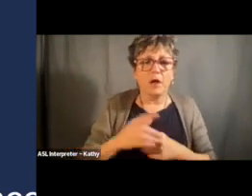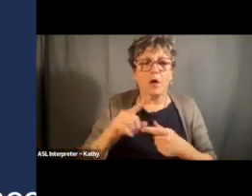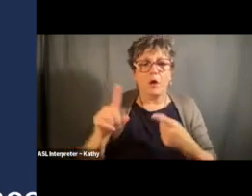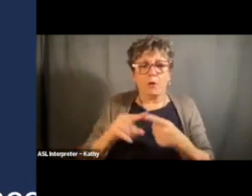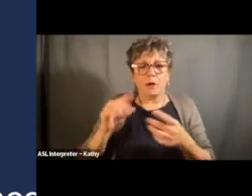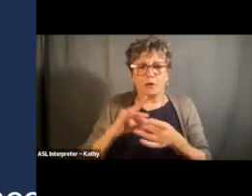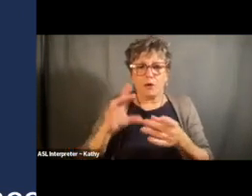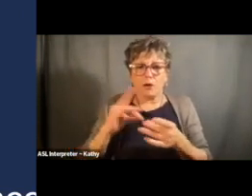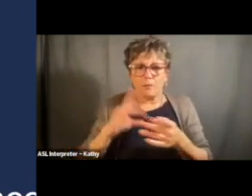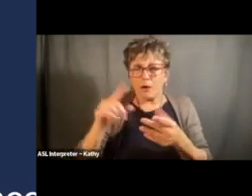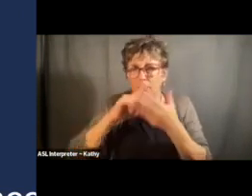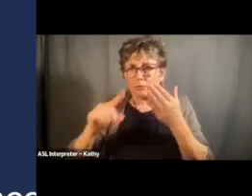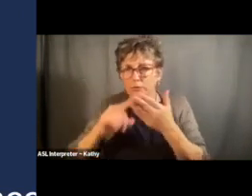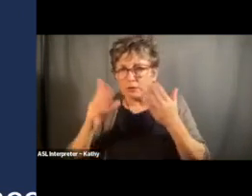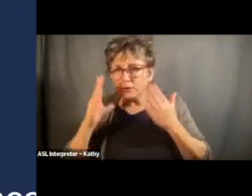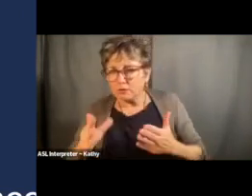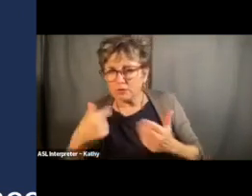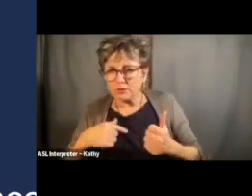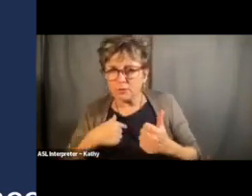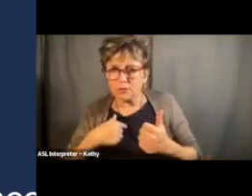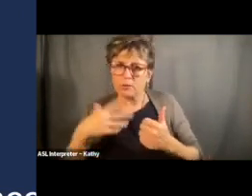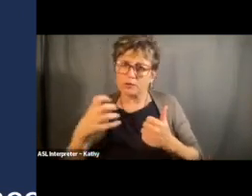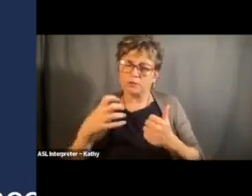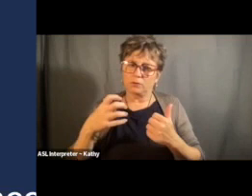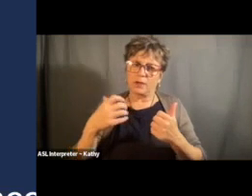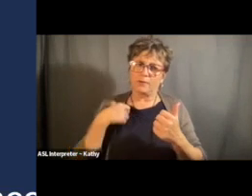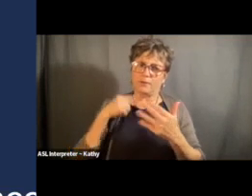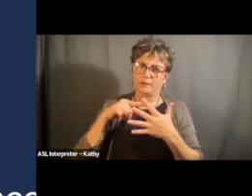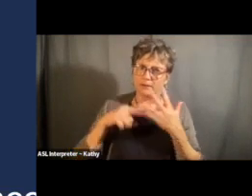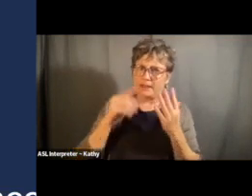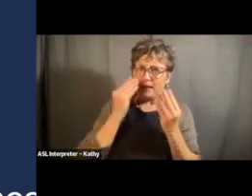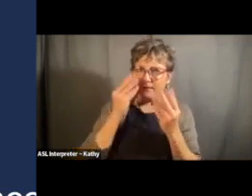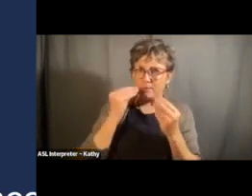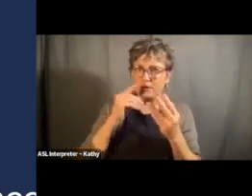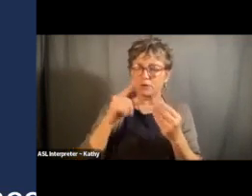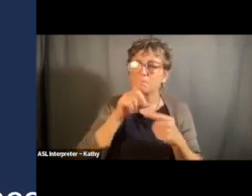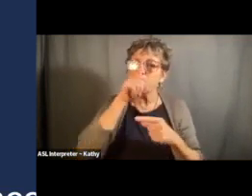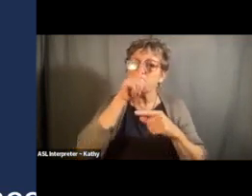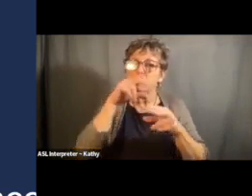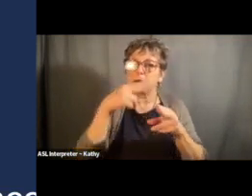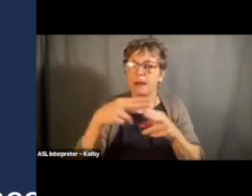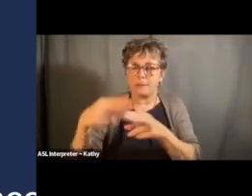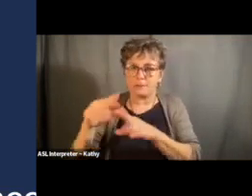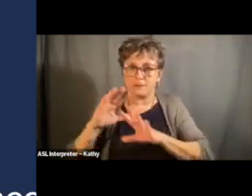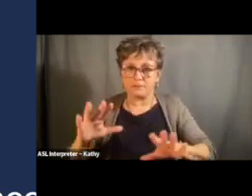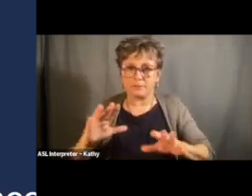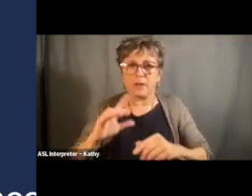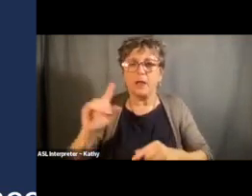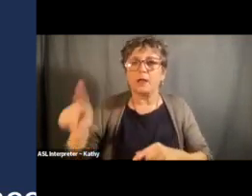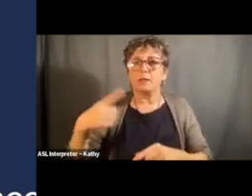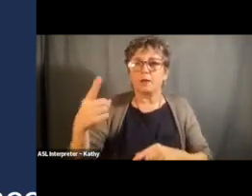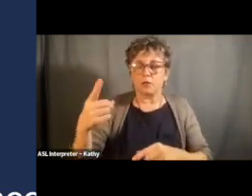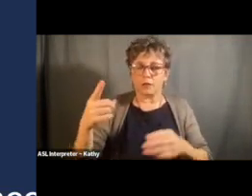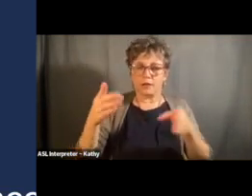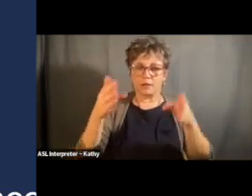data. The only entity that will have access to the identification of participants is RARE-X.